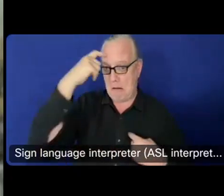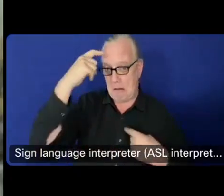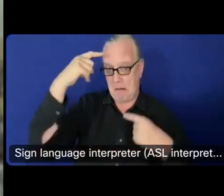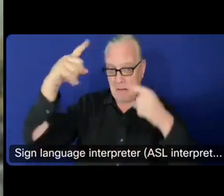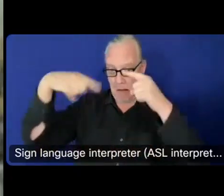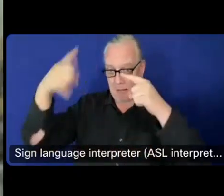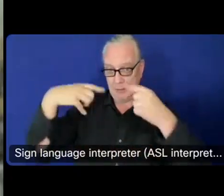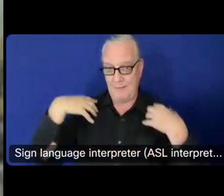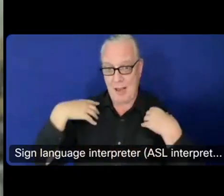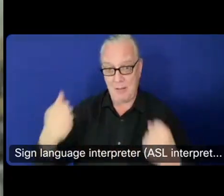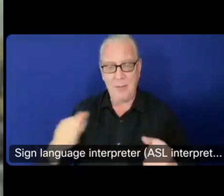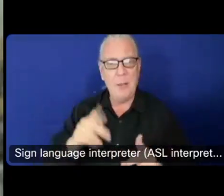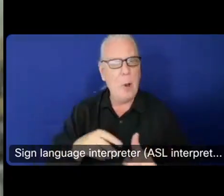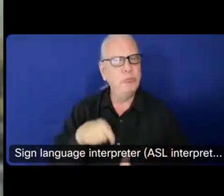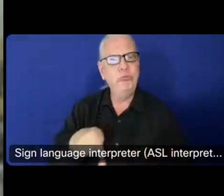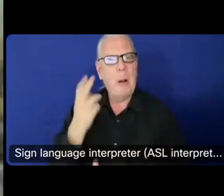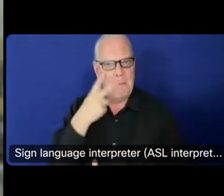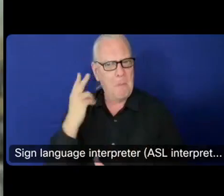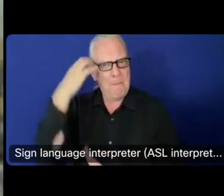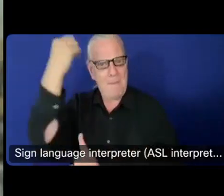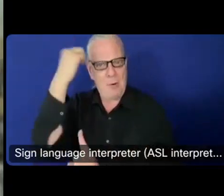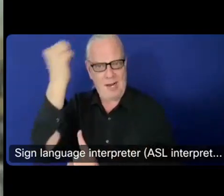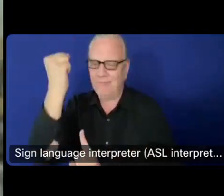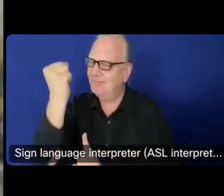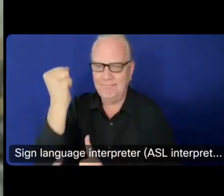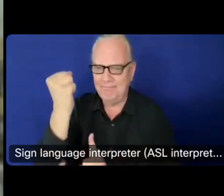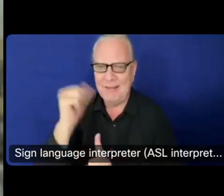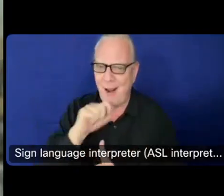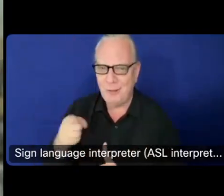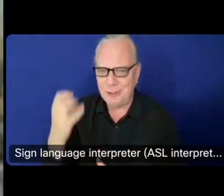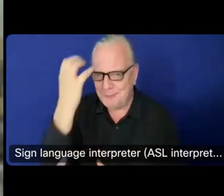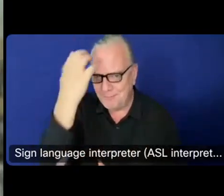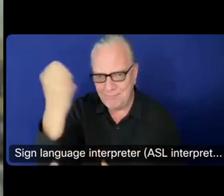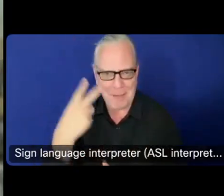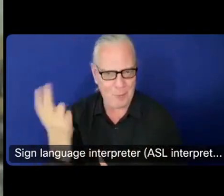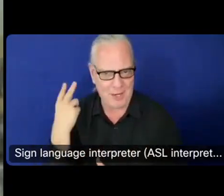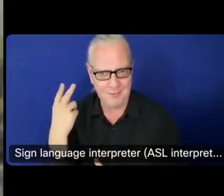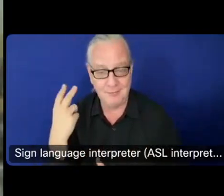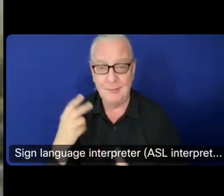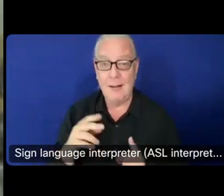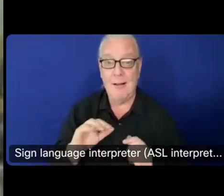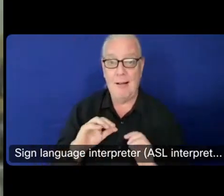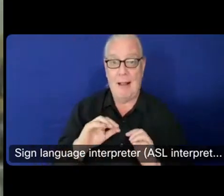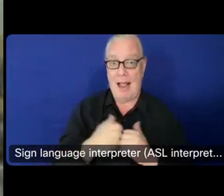go right to memory, but it's more than that. It is our ability to think. It's our ability to reason. It's our